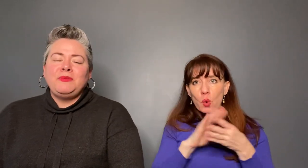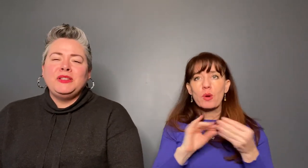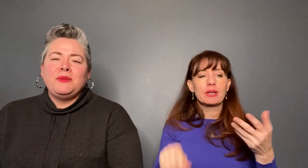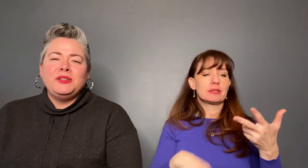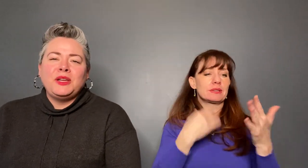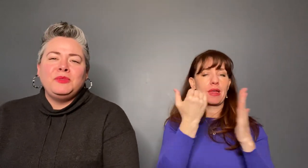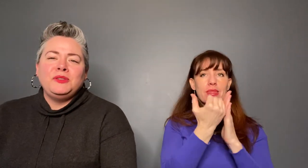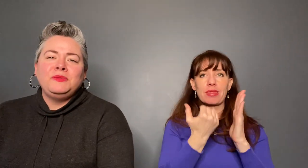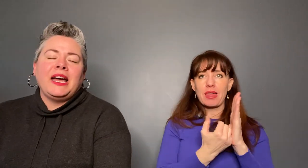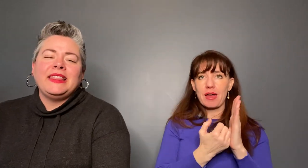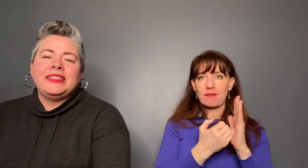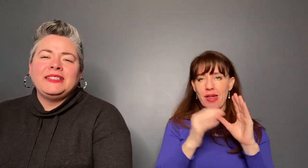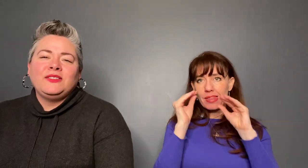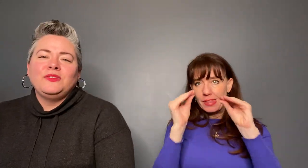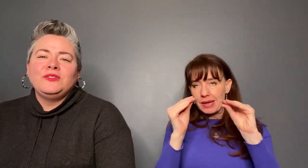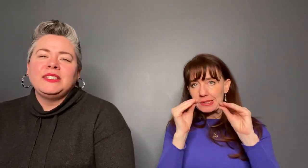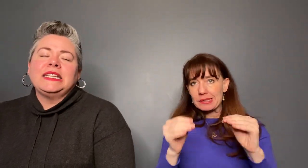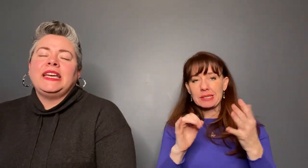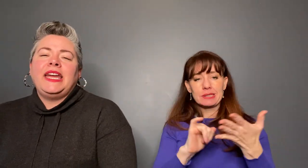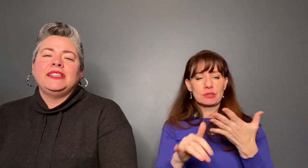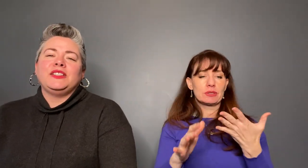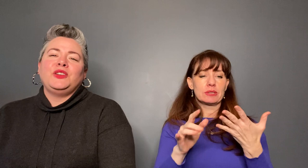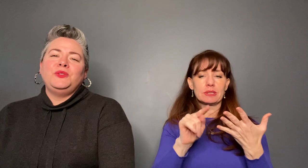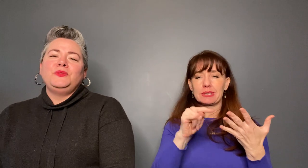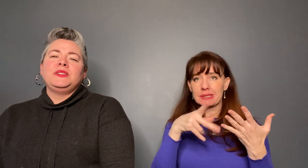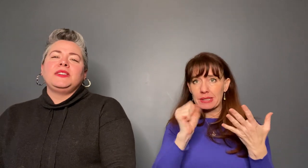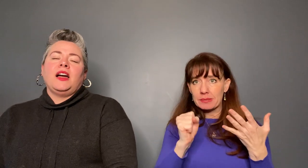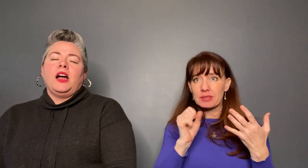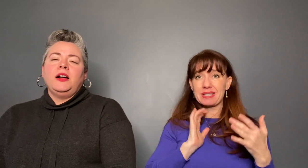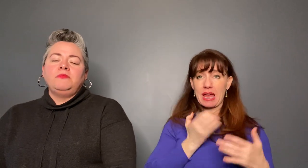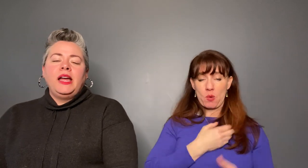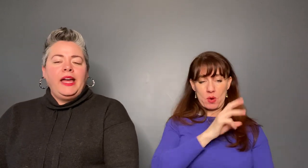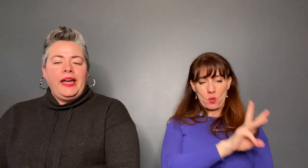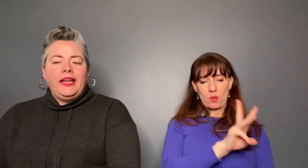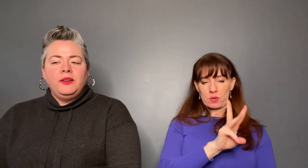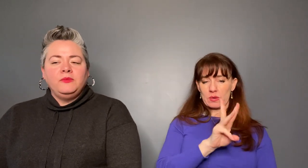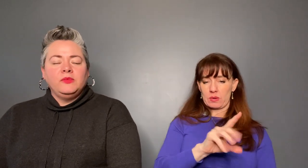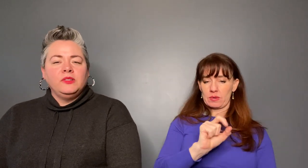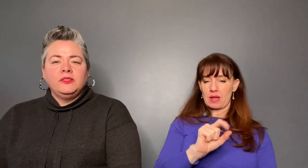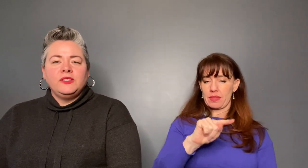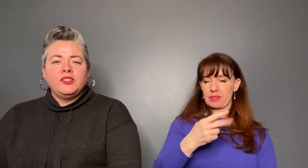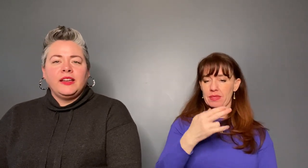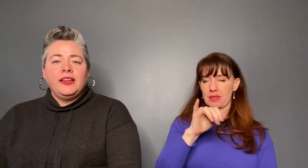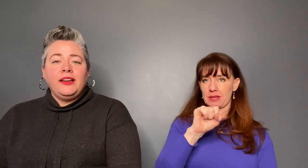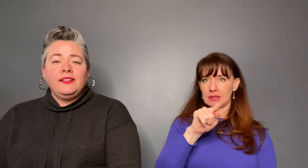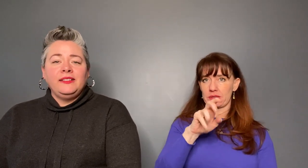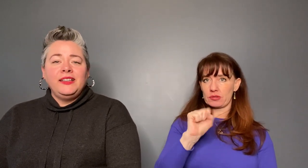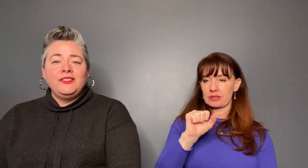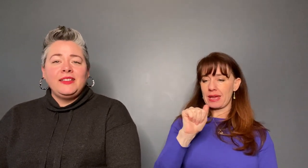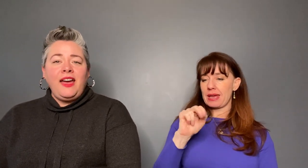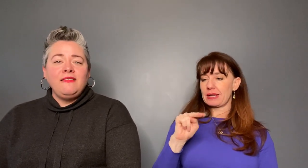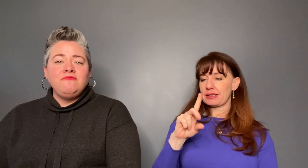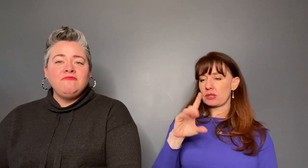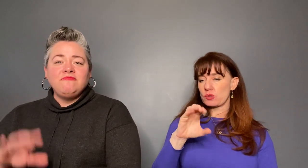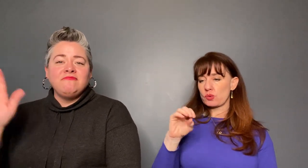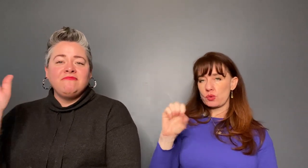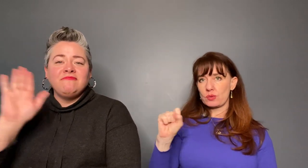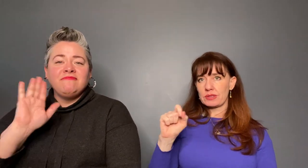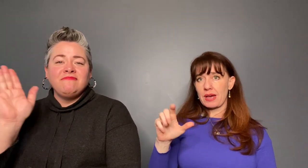www.thistlesandcoos.com